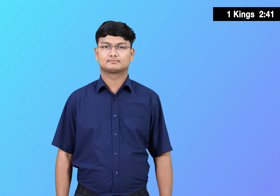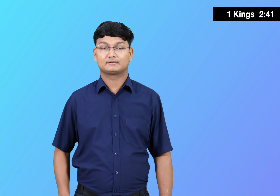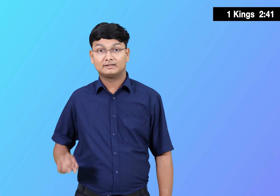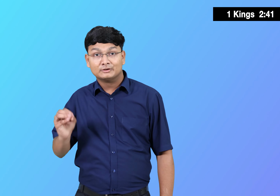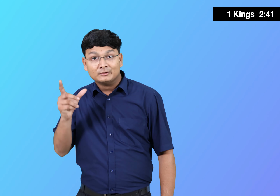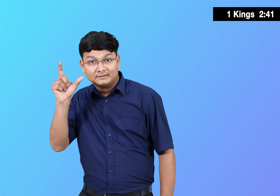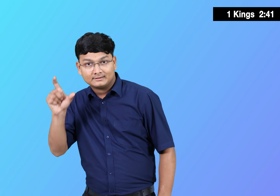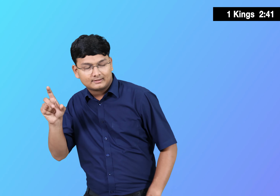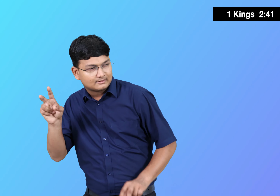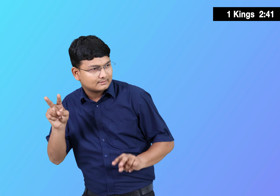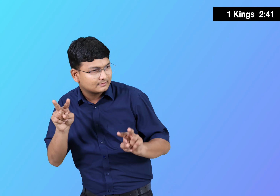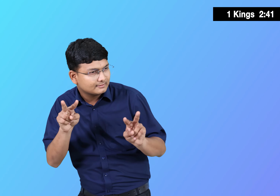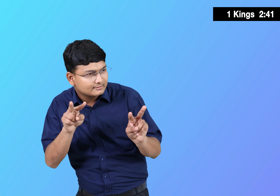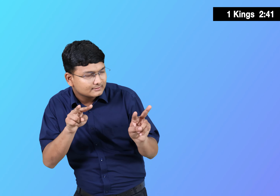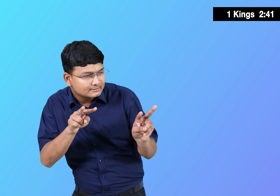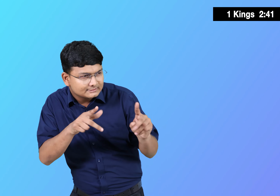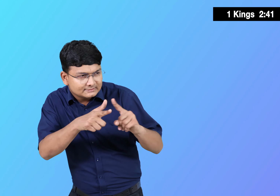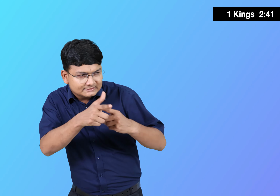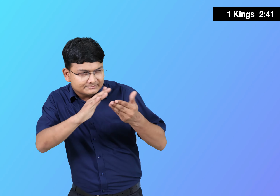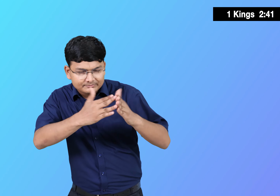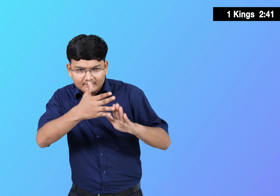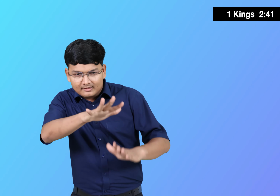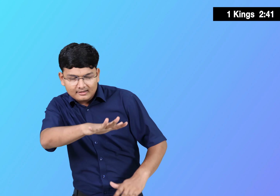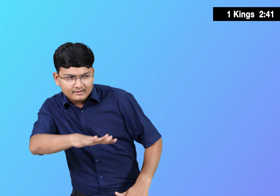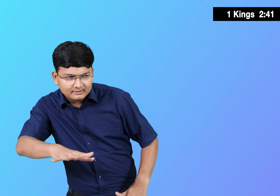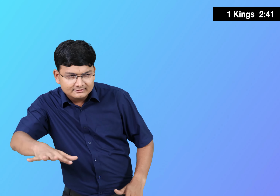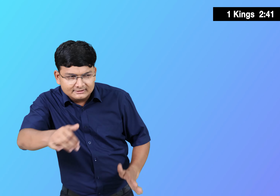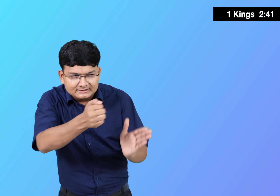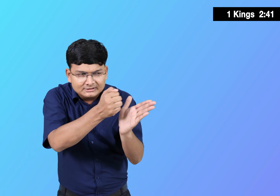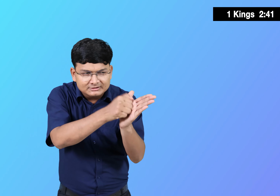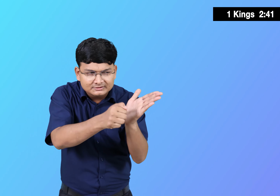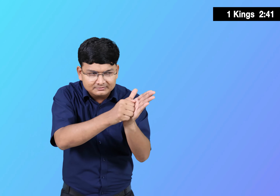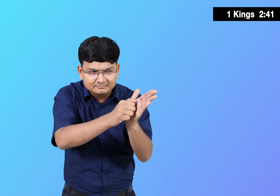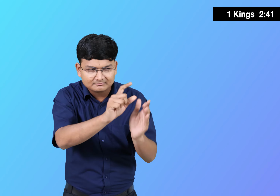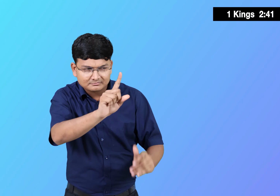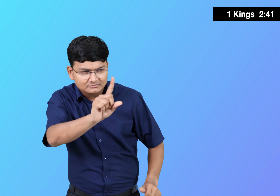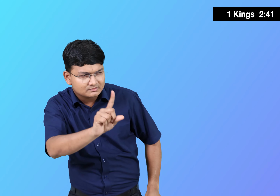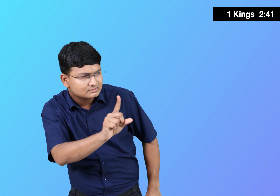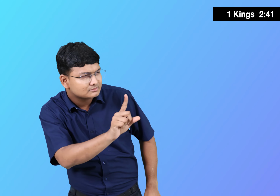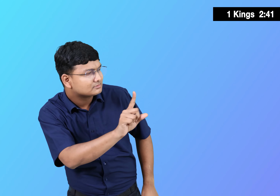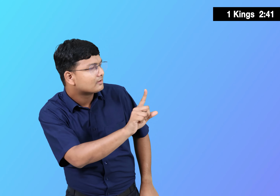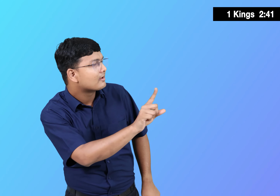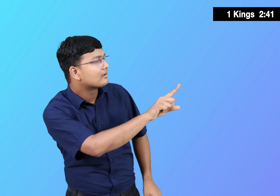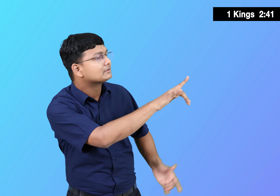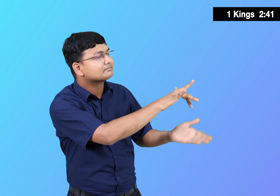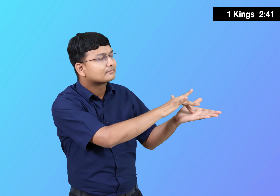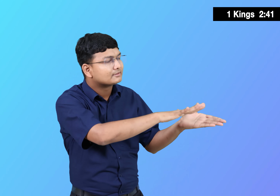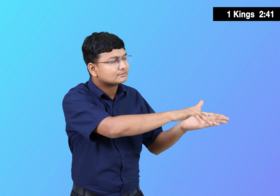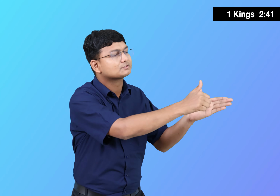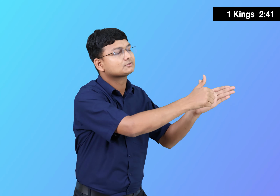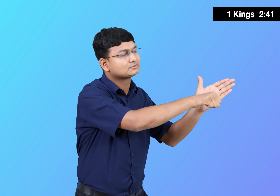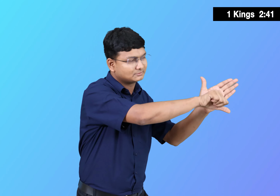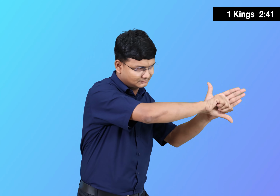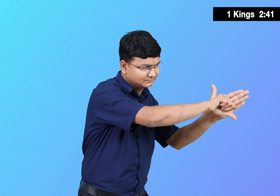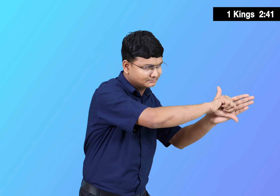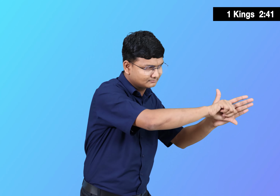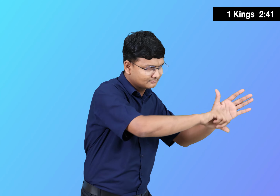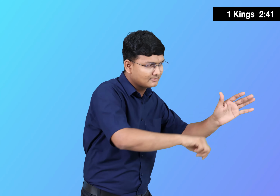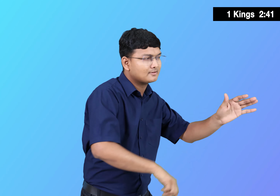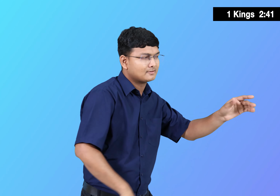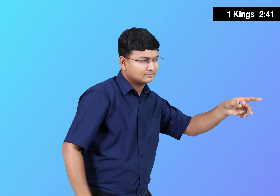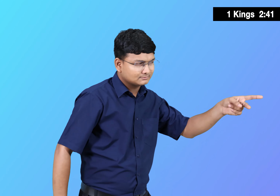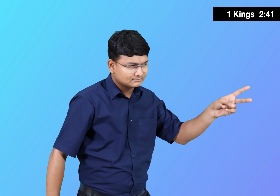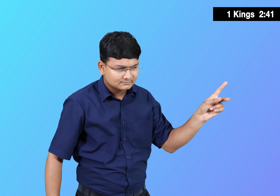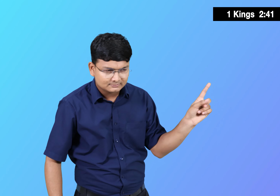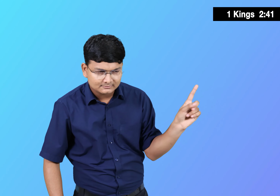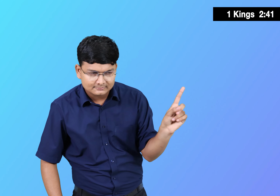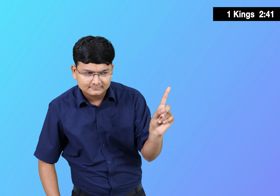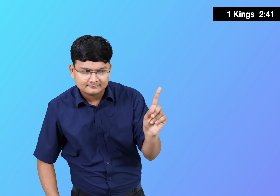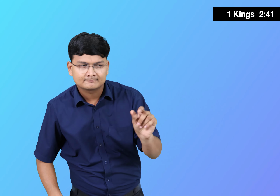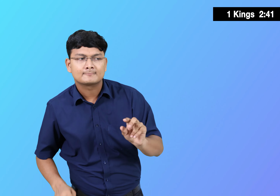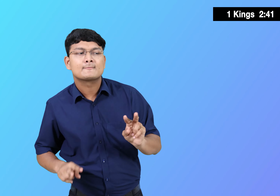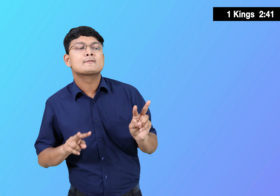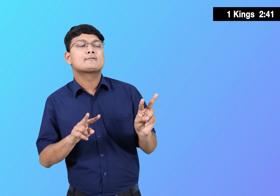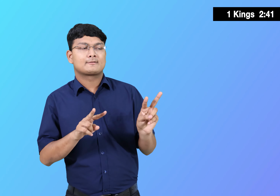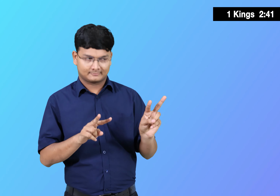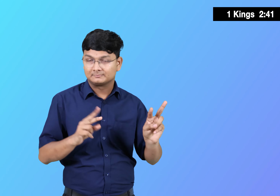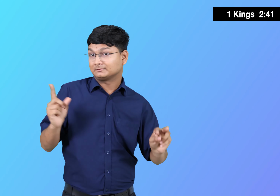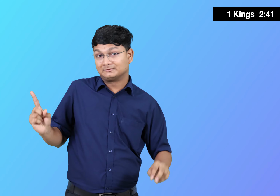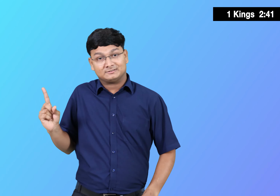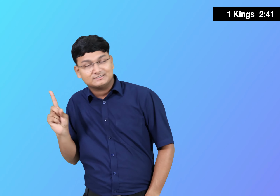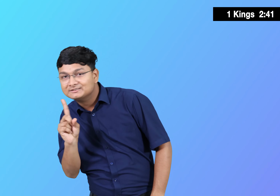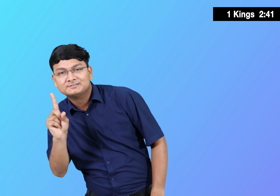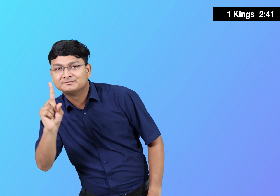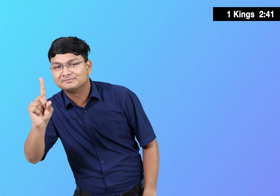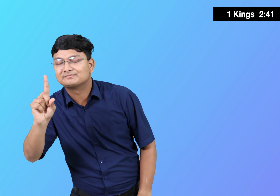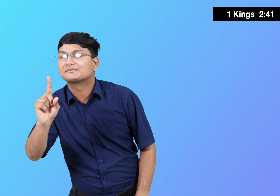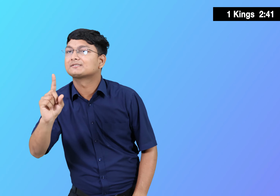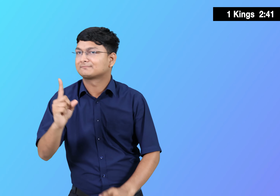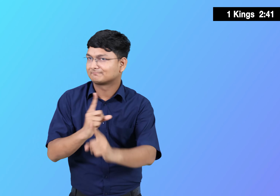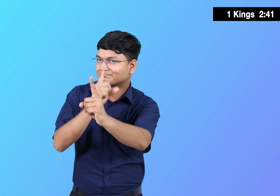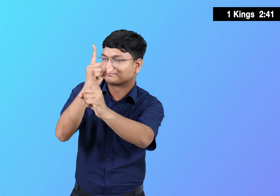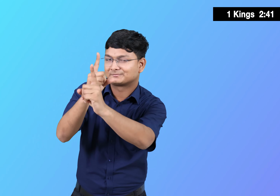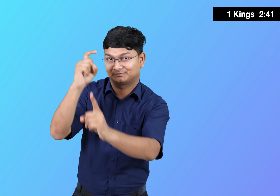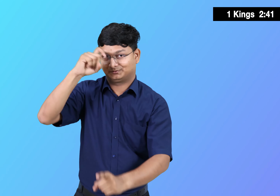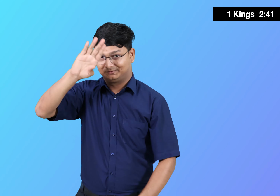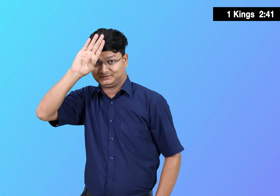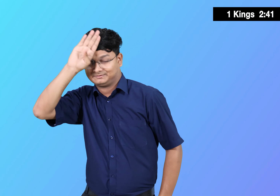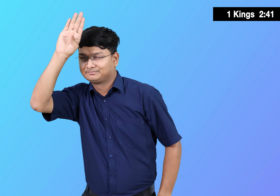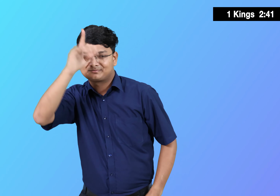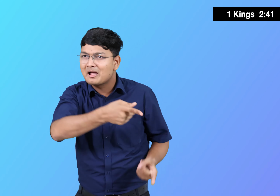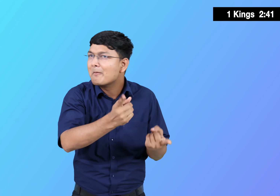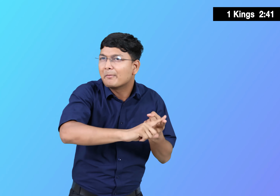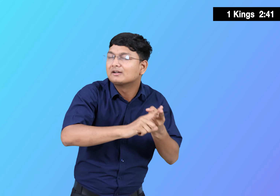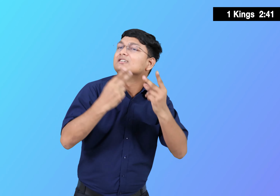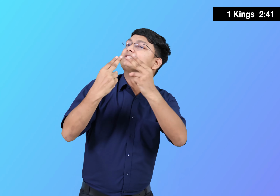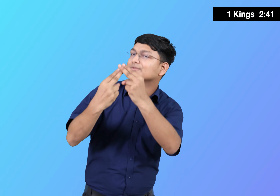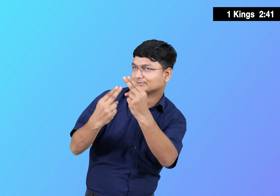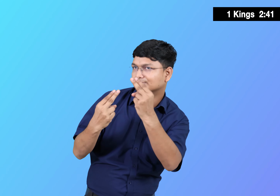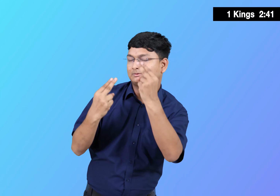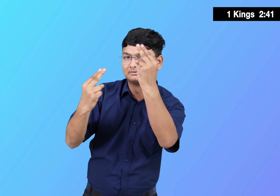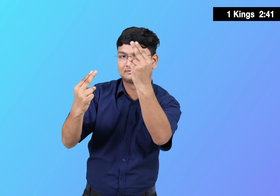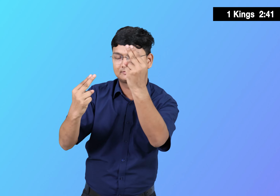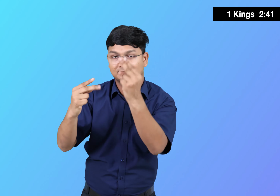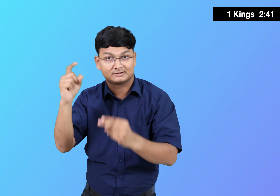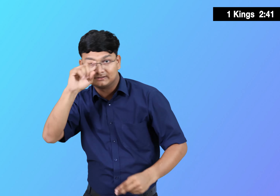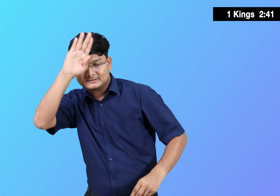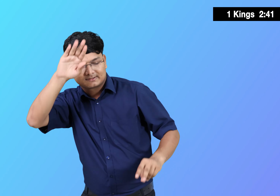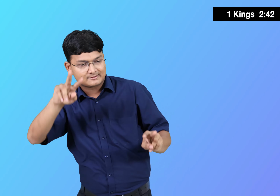But someone told Solomon that Shimei had left Jerusalem and gone to Gath and back.